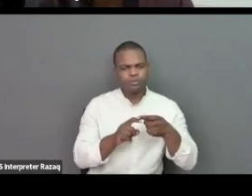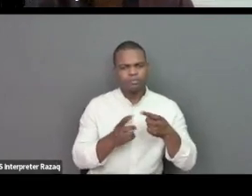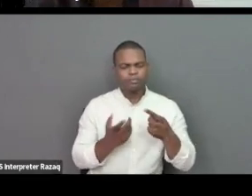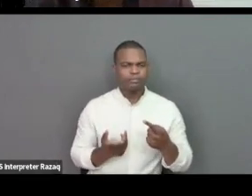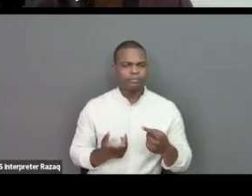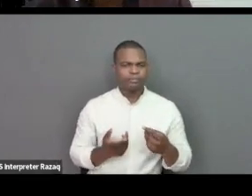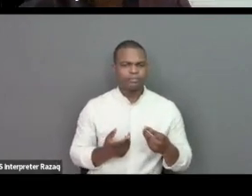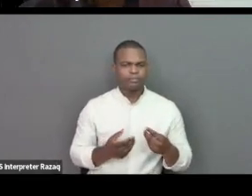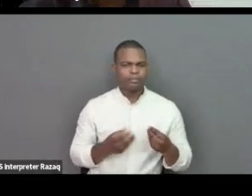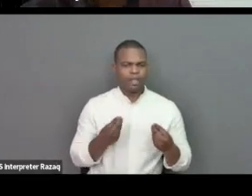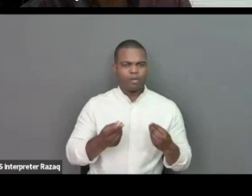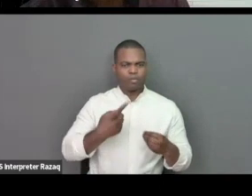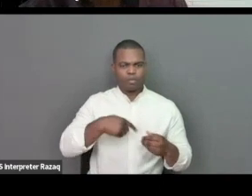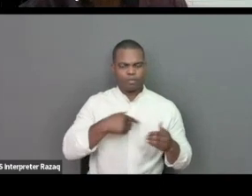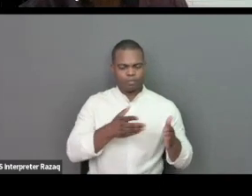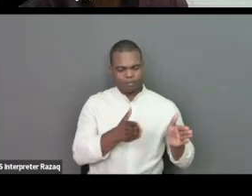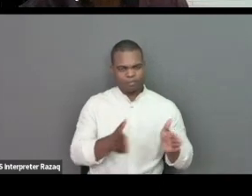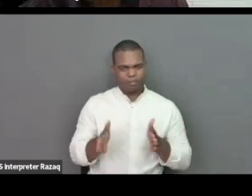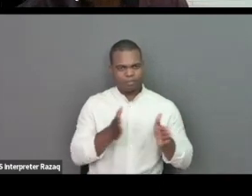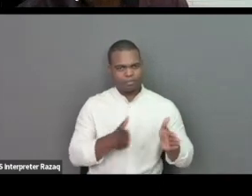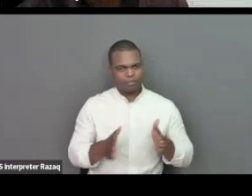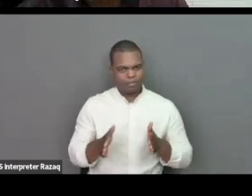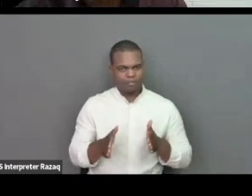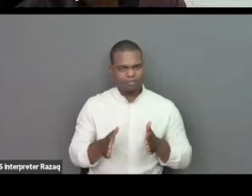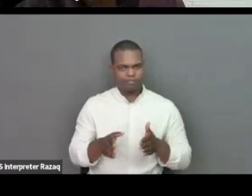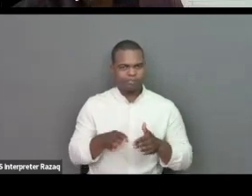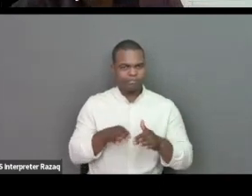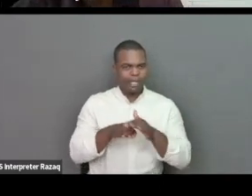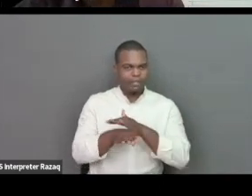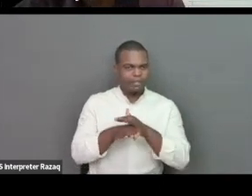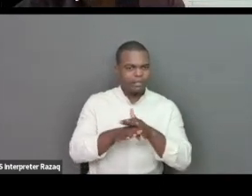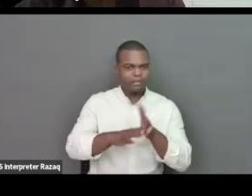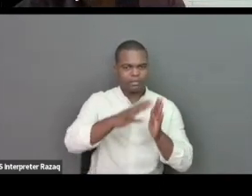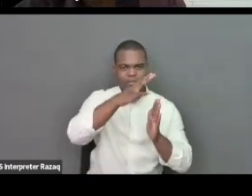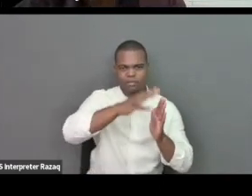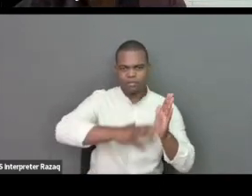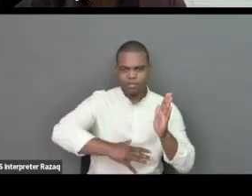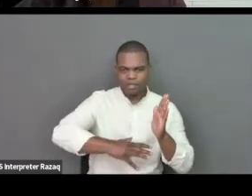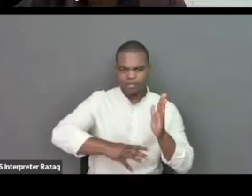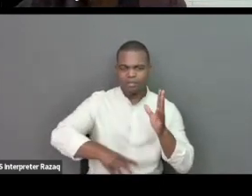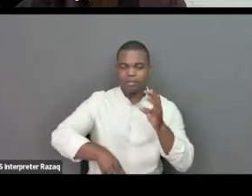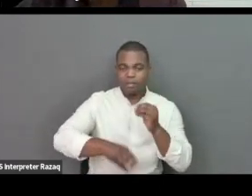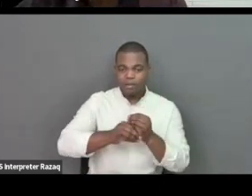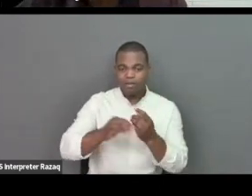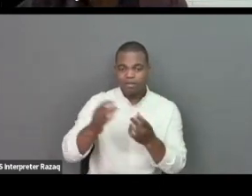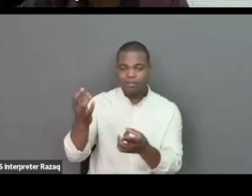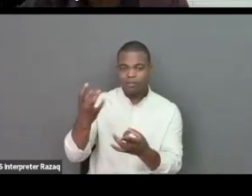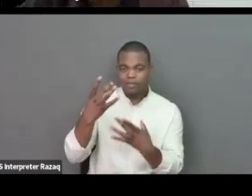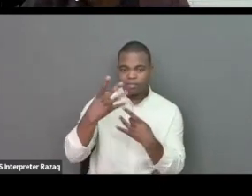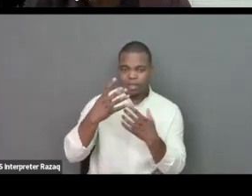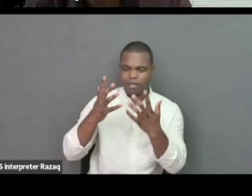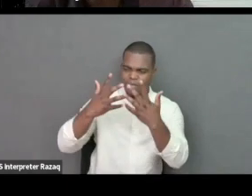public institution has their own or there is a centralized national -- or centralized at the national level with the help of